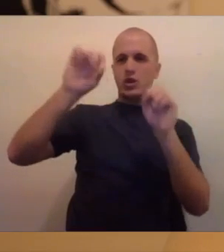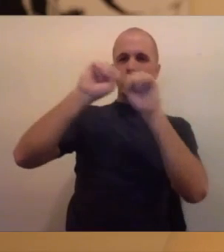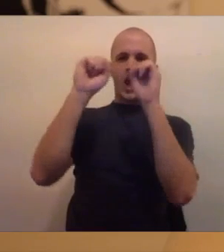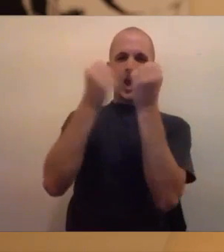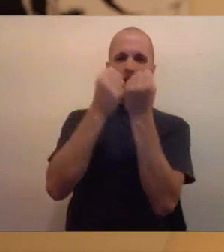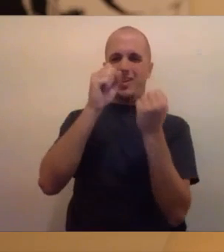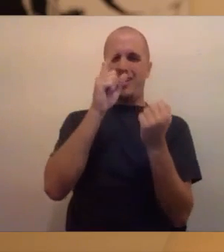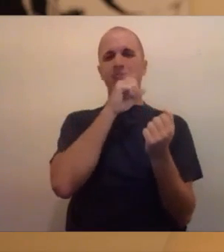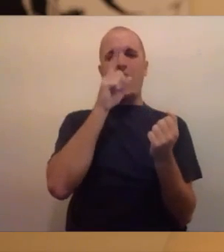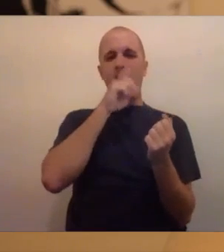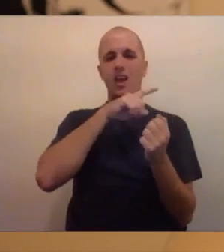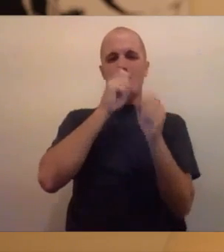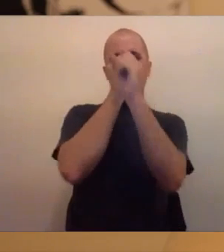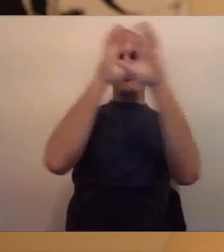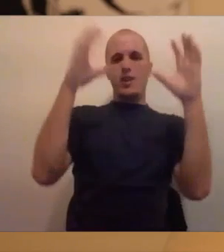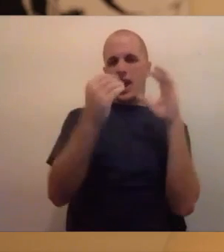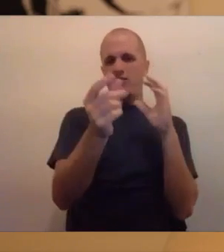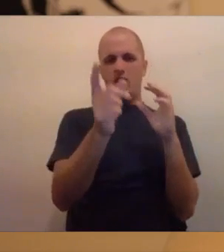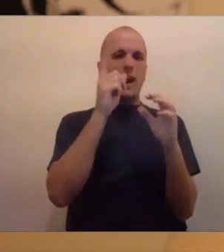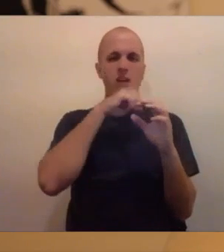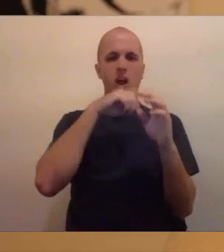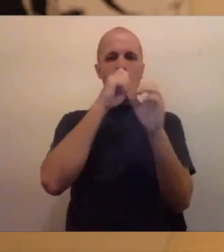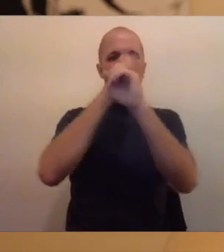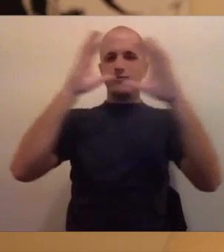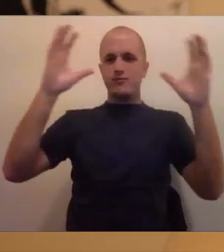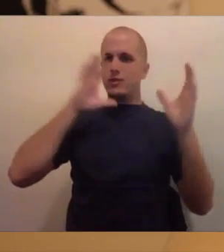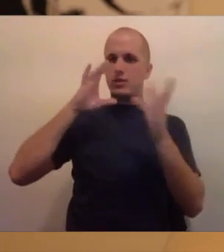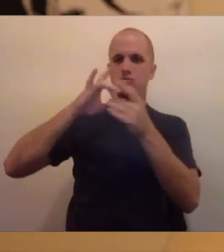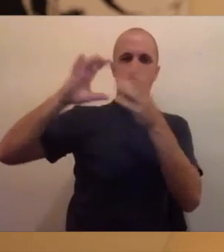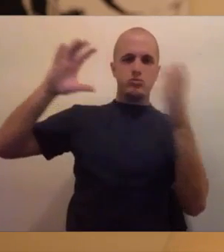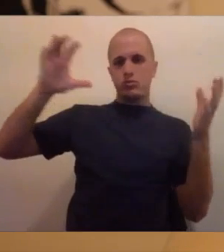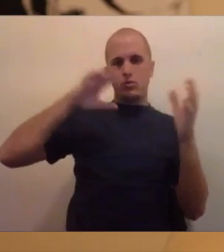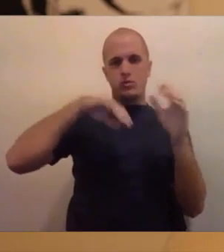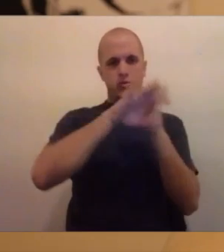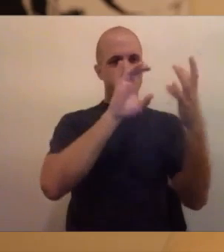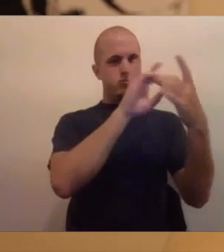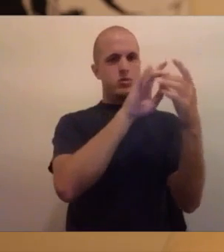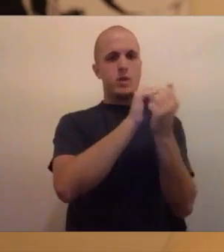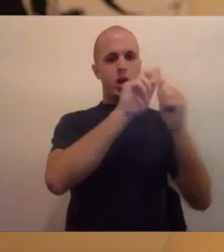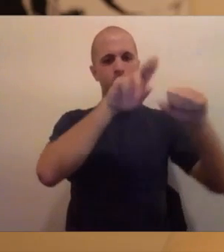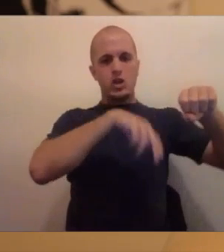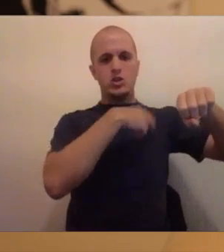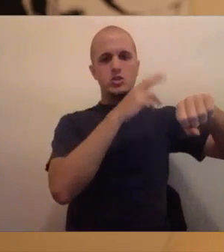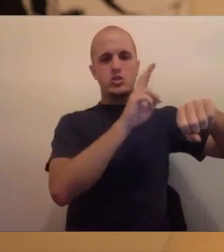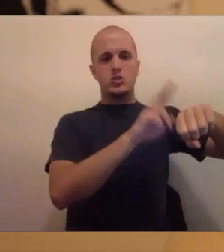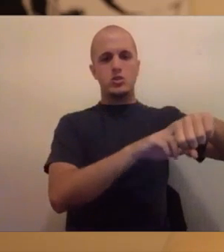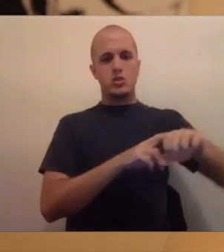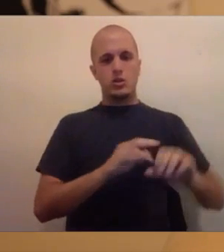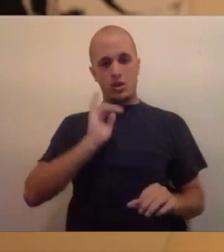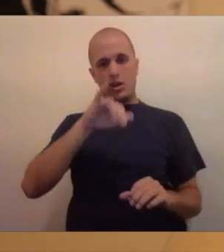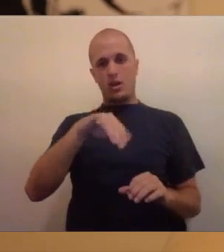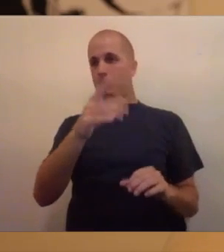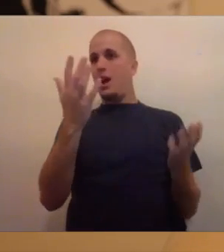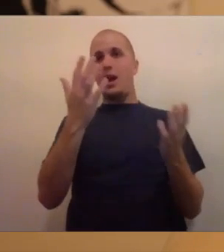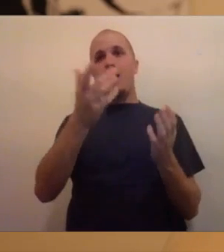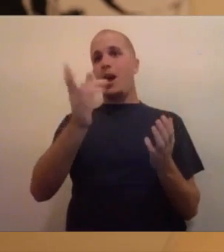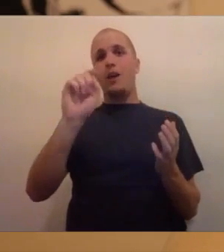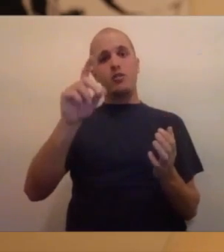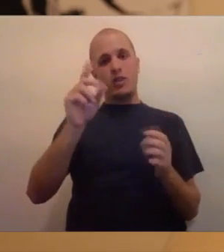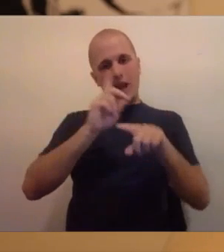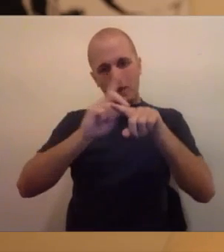mysteries, and you will be away from illusion. Away from maya. Away from